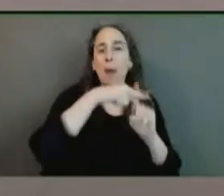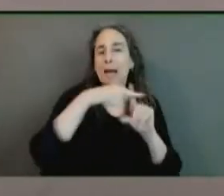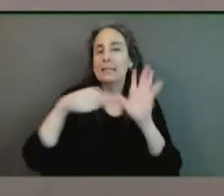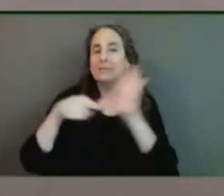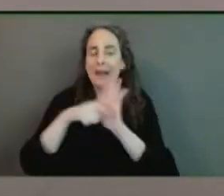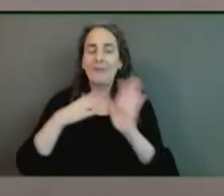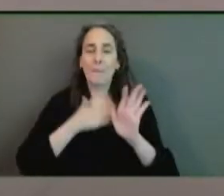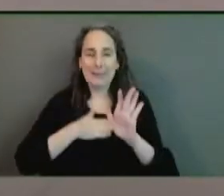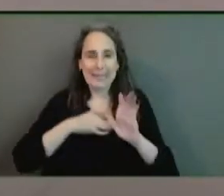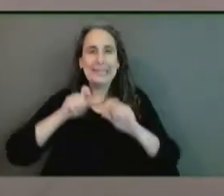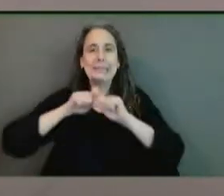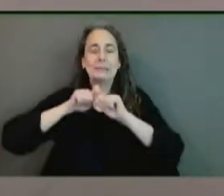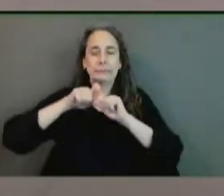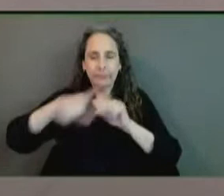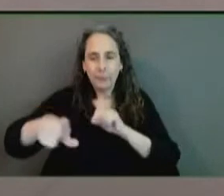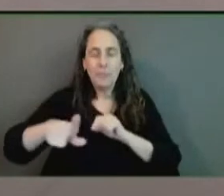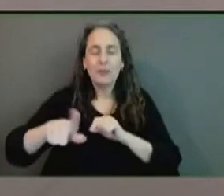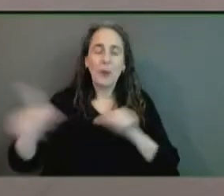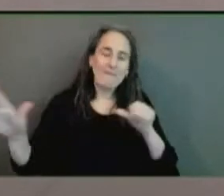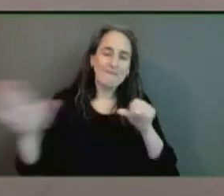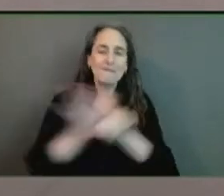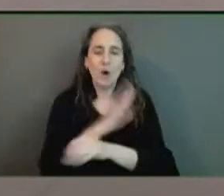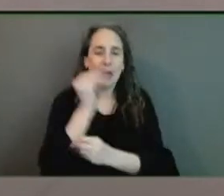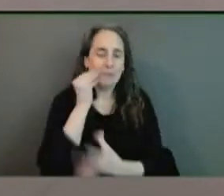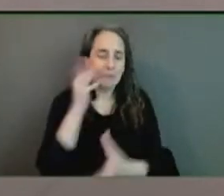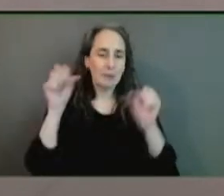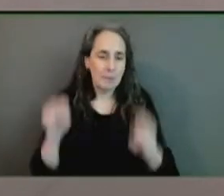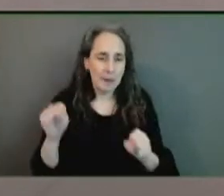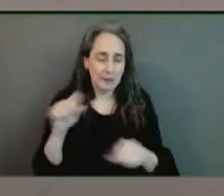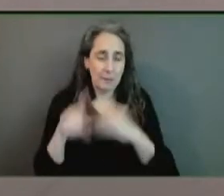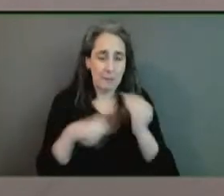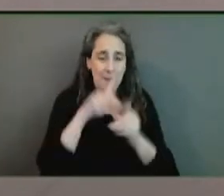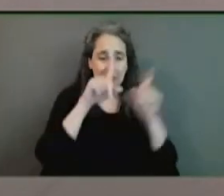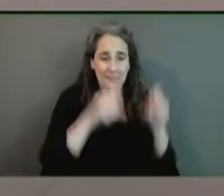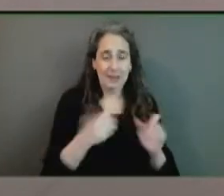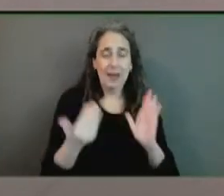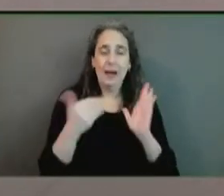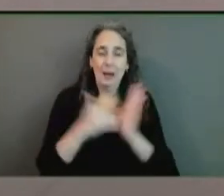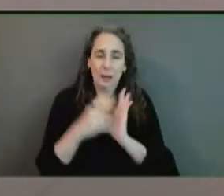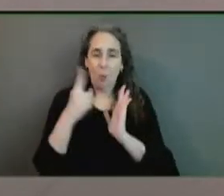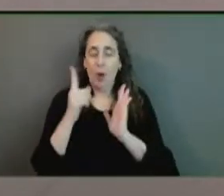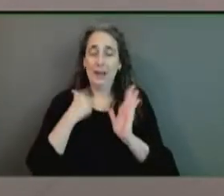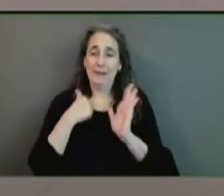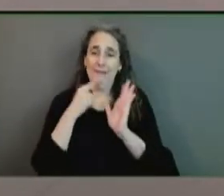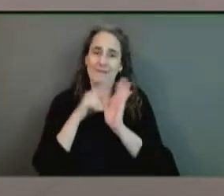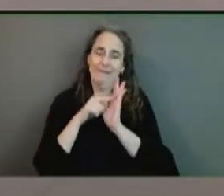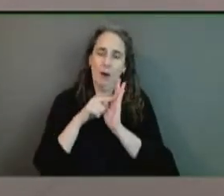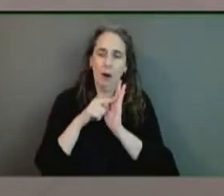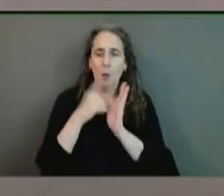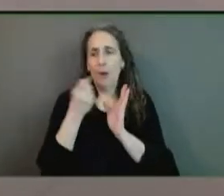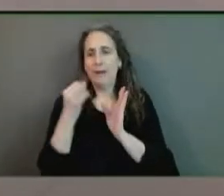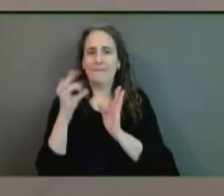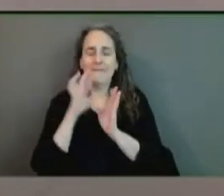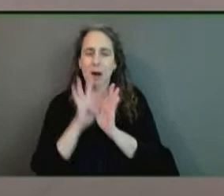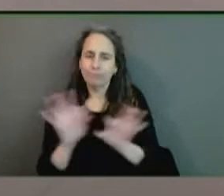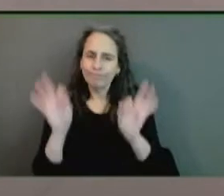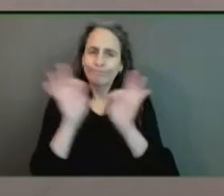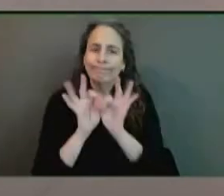members to submit their results, Whether positive or negative that we have is complete information as possible about